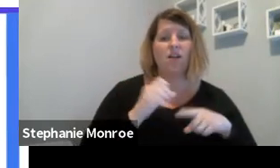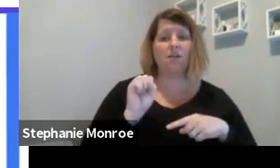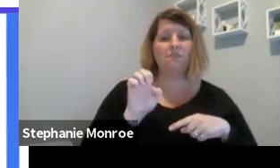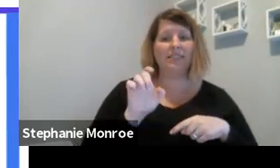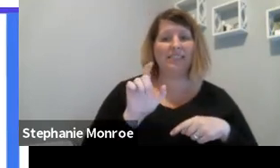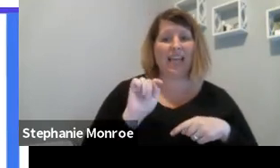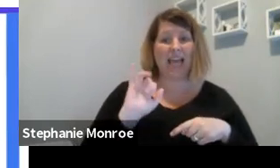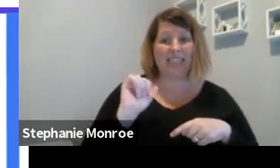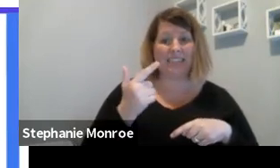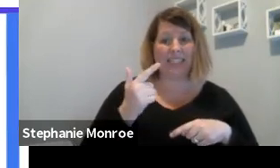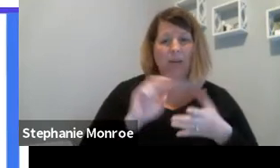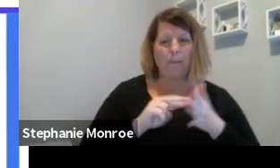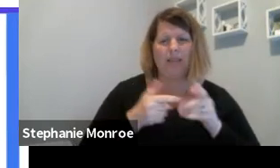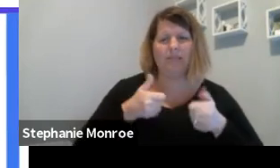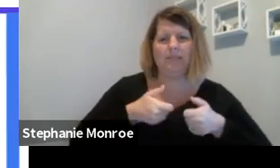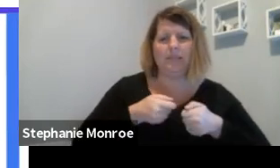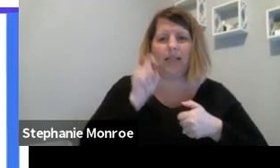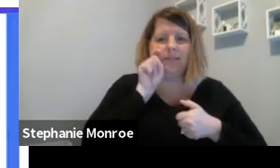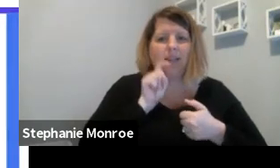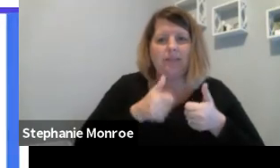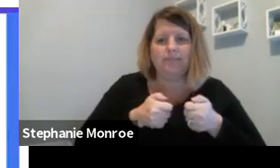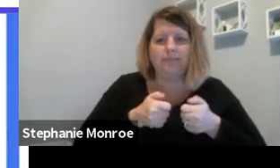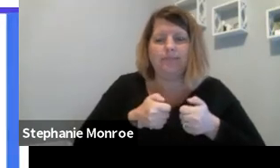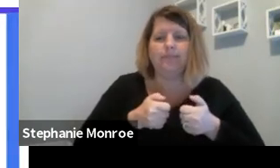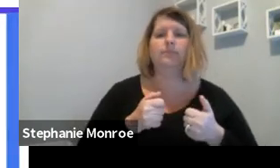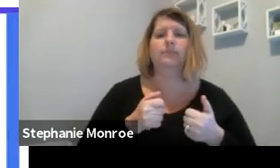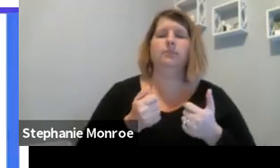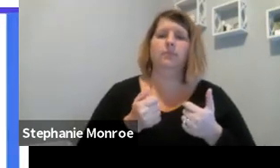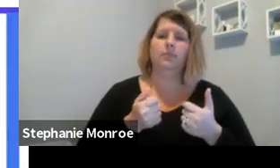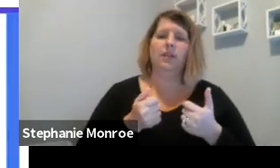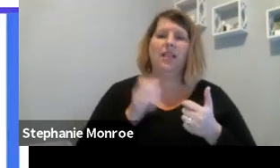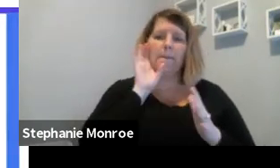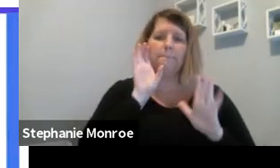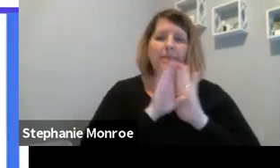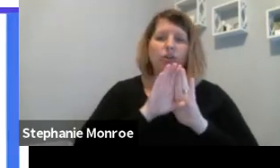which is transmitting a photograph, video of any person